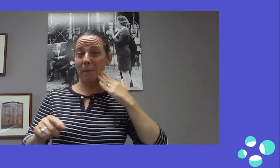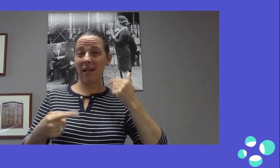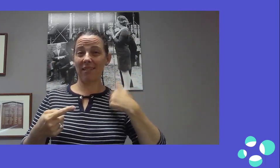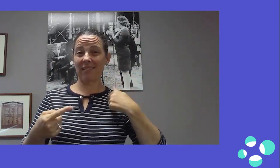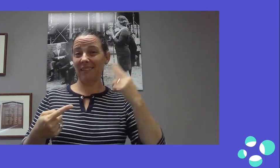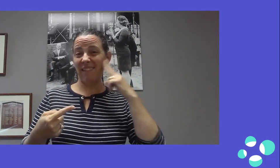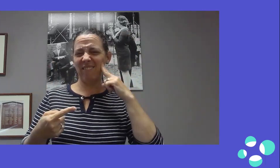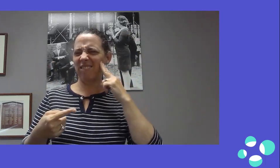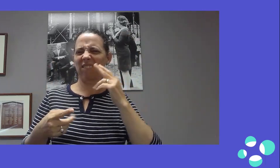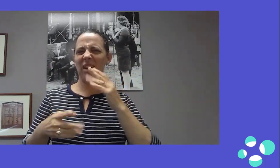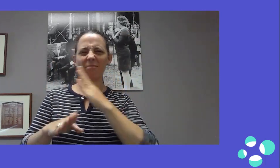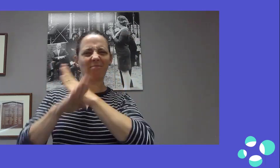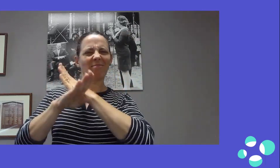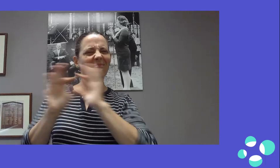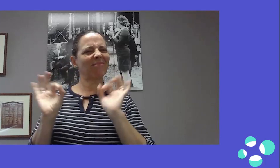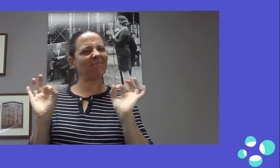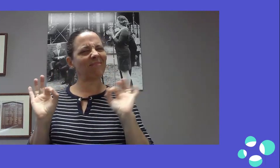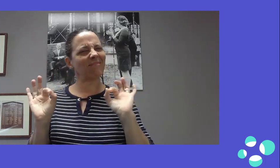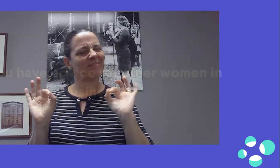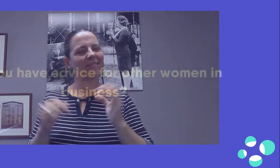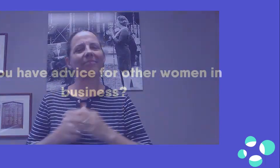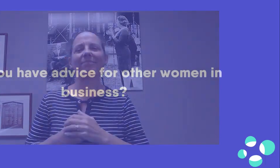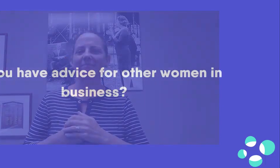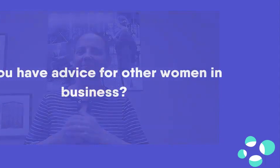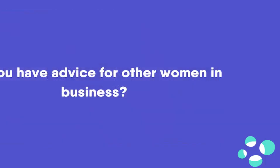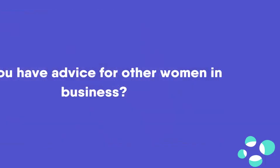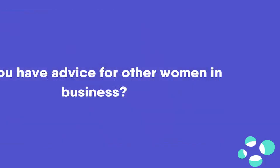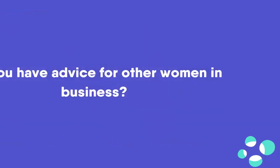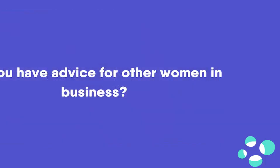I've not experienced any barriers.